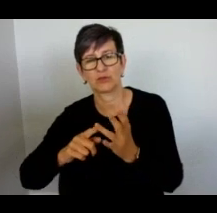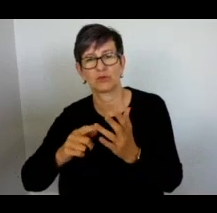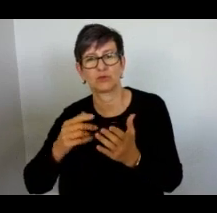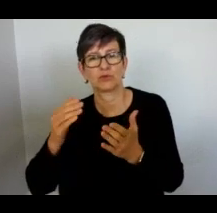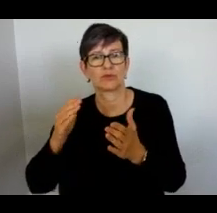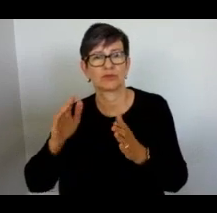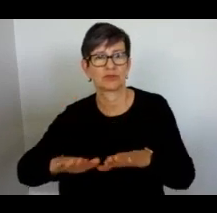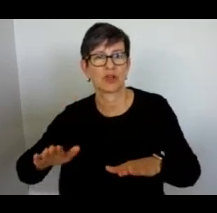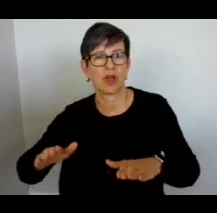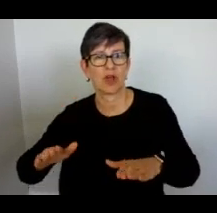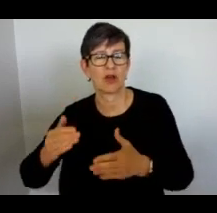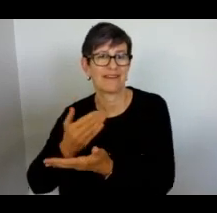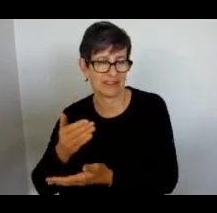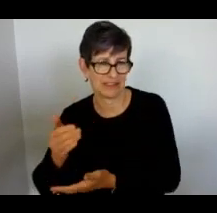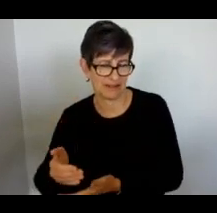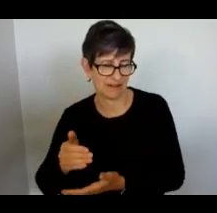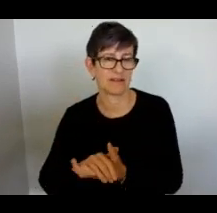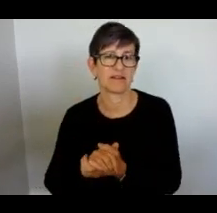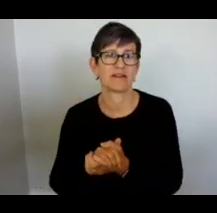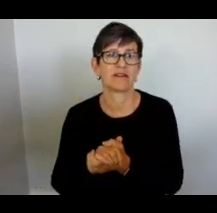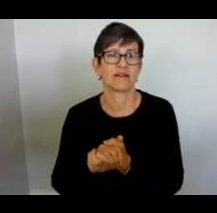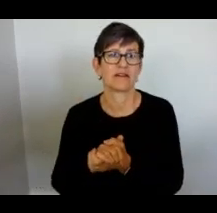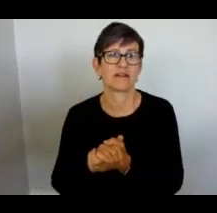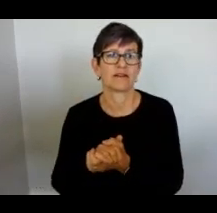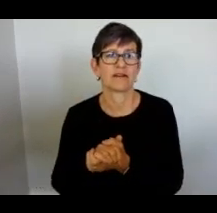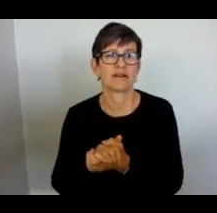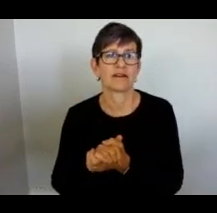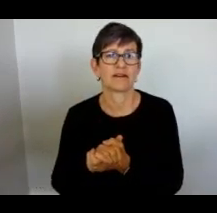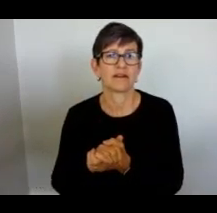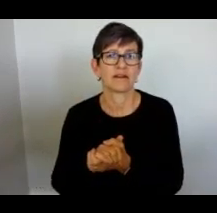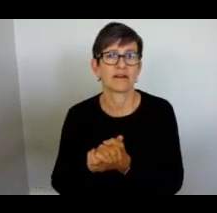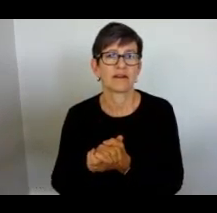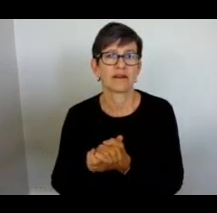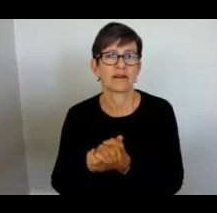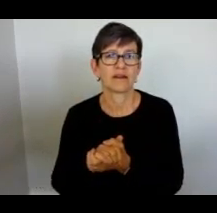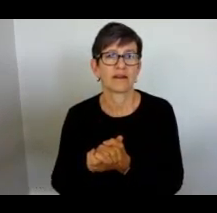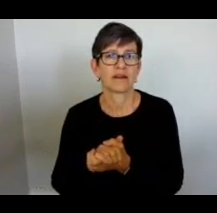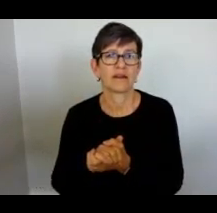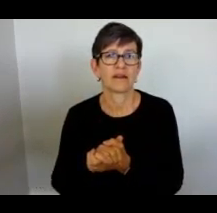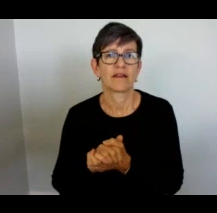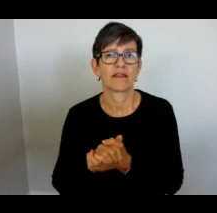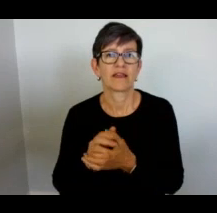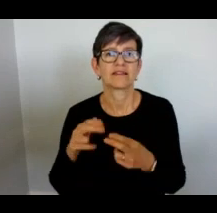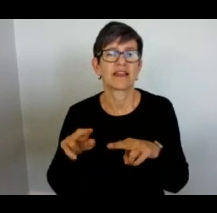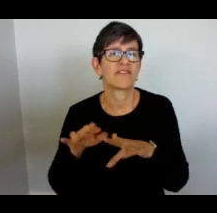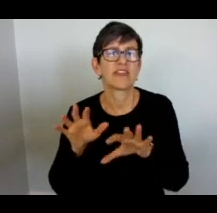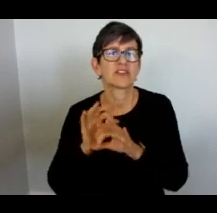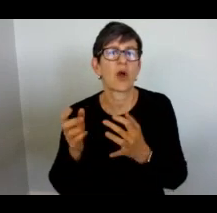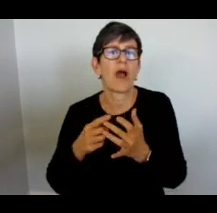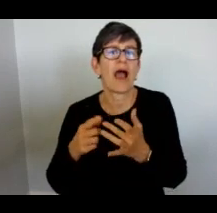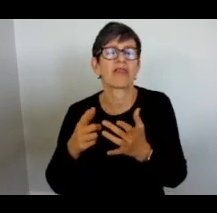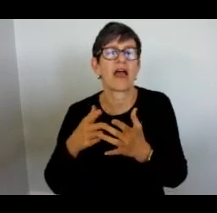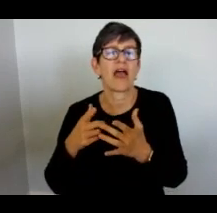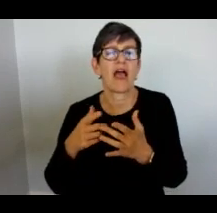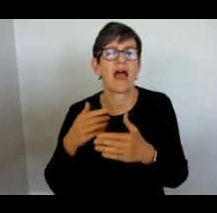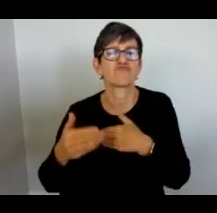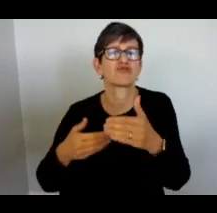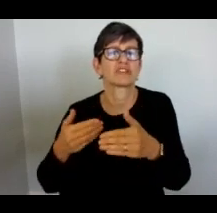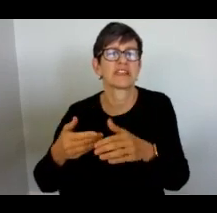result in there being no ongoing proceedings before the court. In QLD the only person that